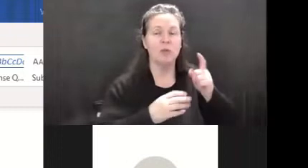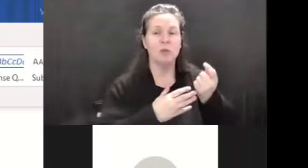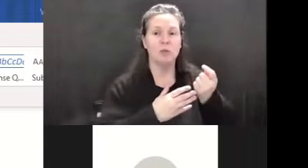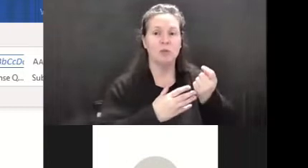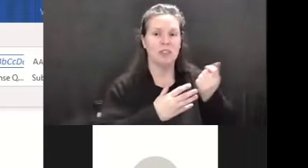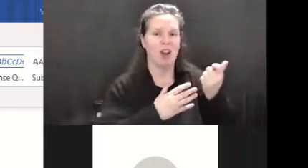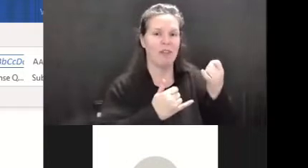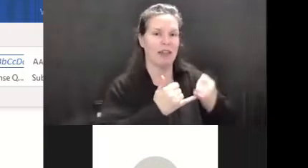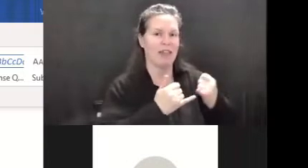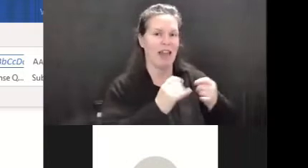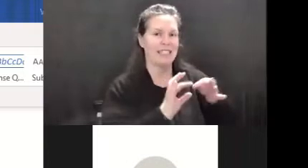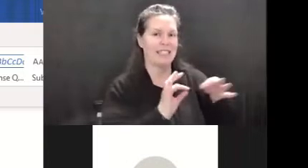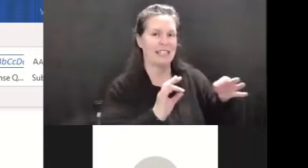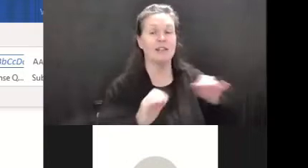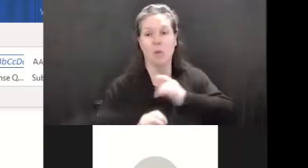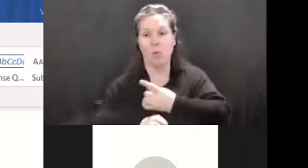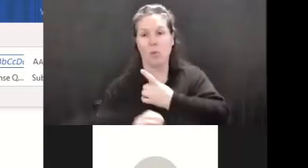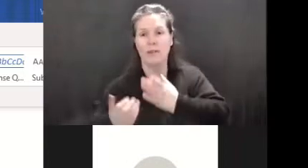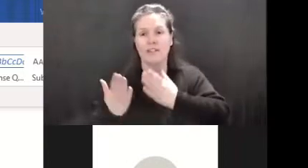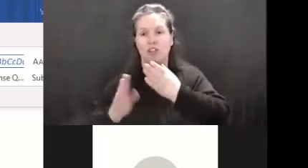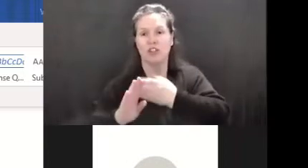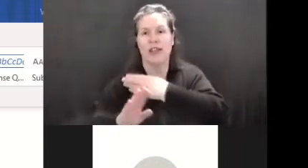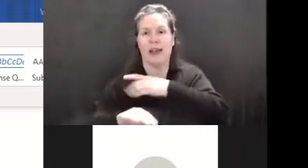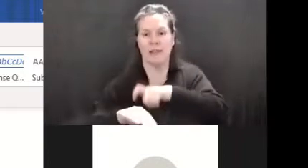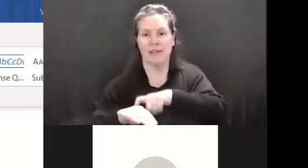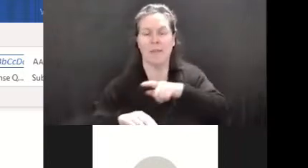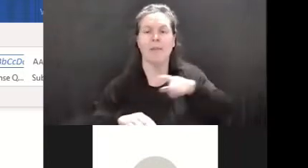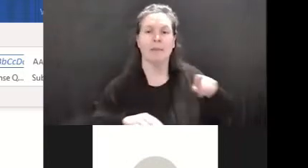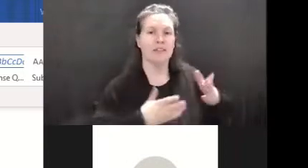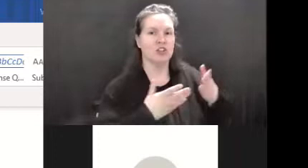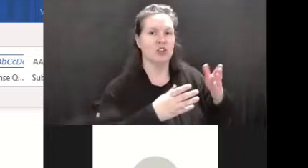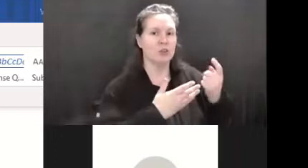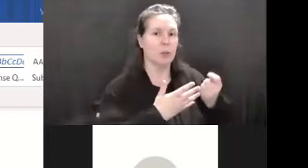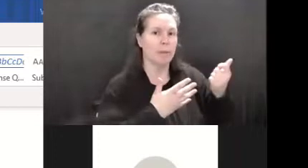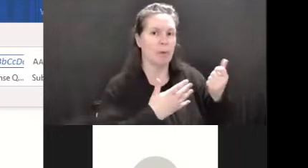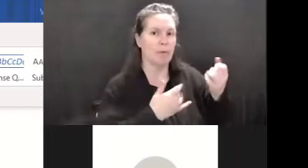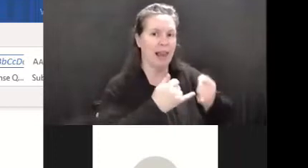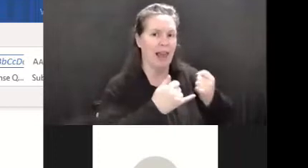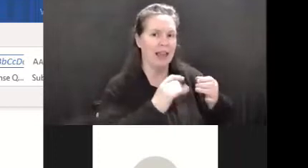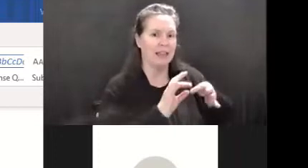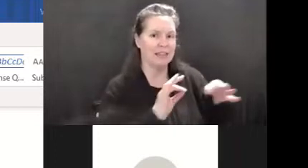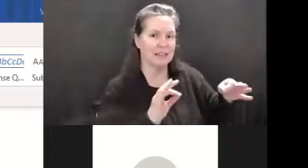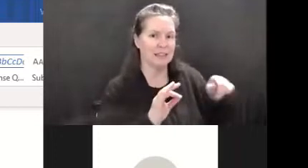which was a suggestion and it is defined and mentioned further on in the rules.